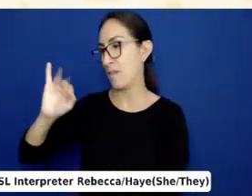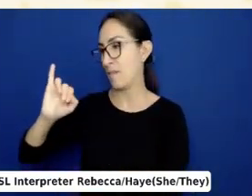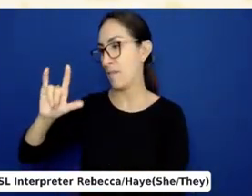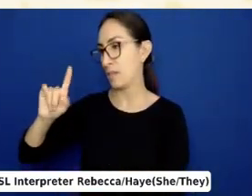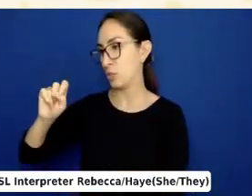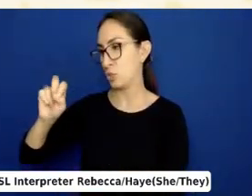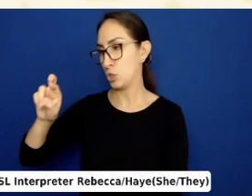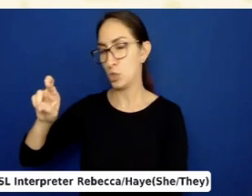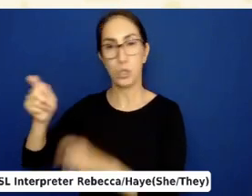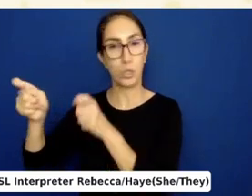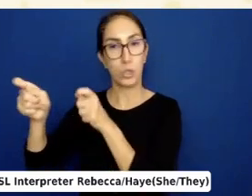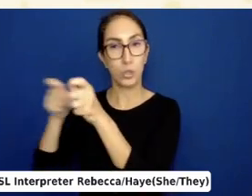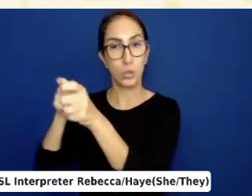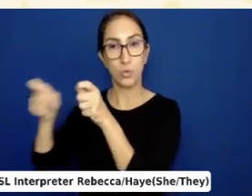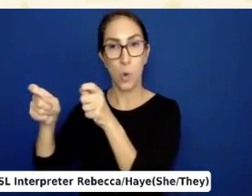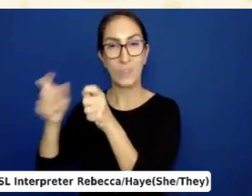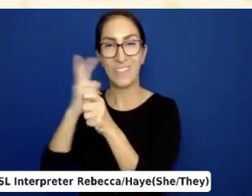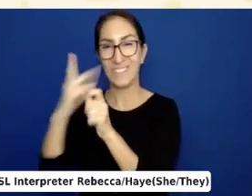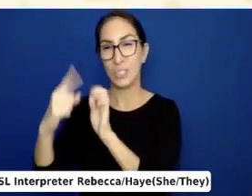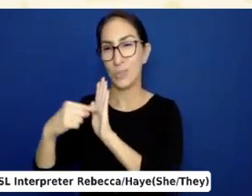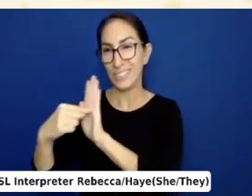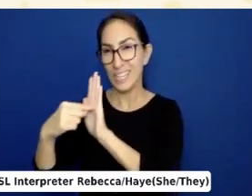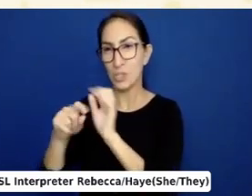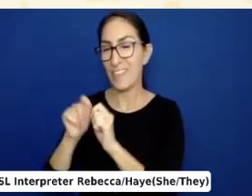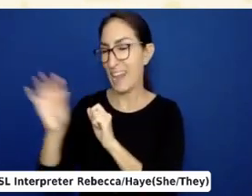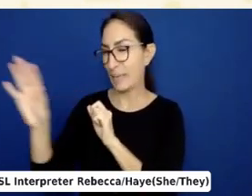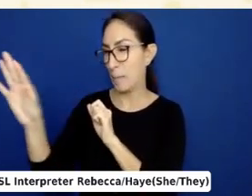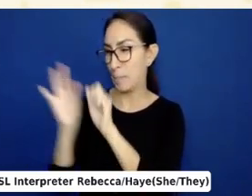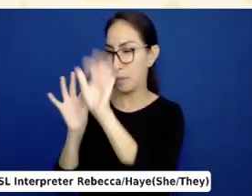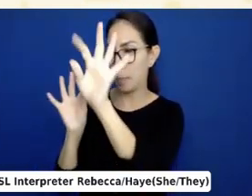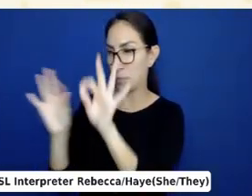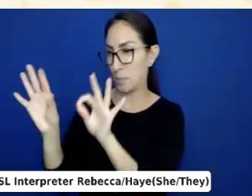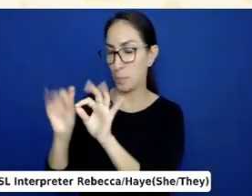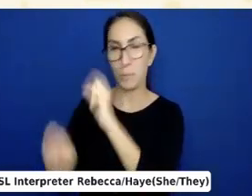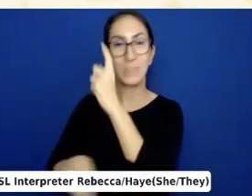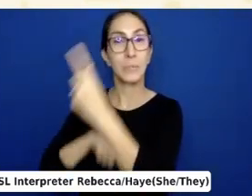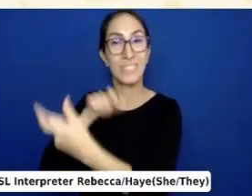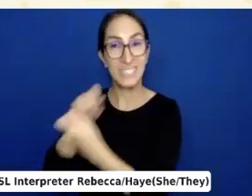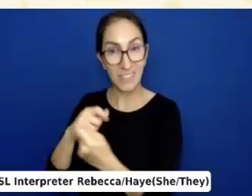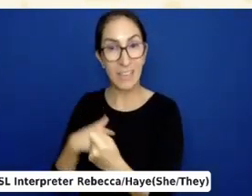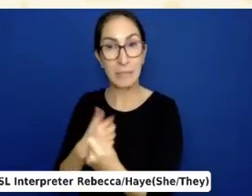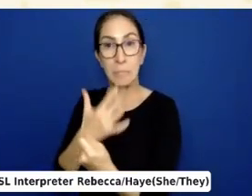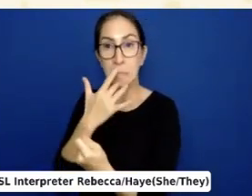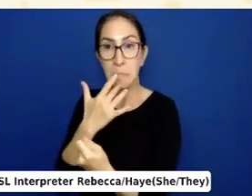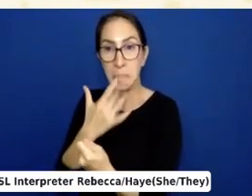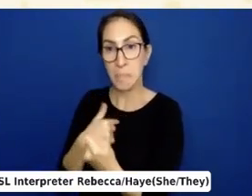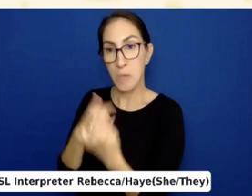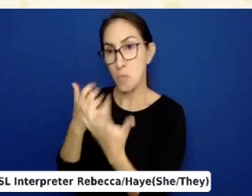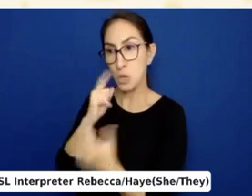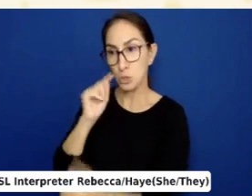and you can select the specific options that you want to select to read to understand, that would be also a good idea.